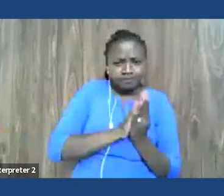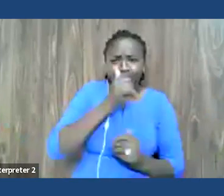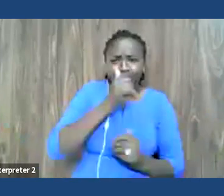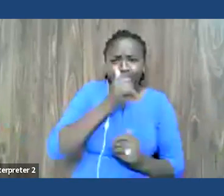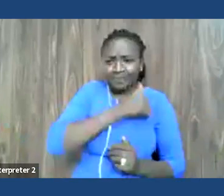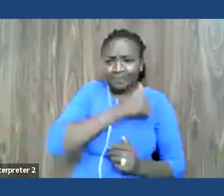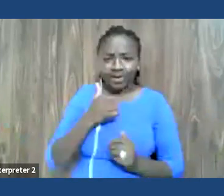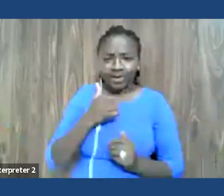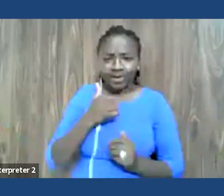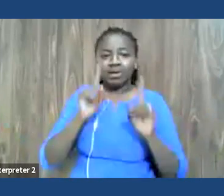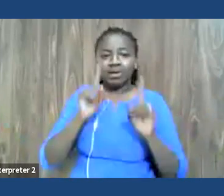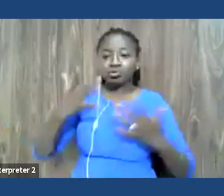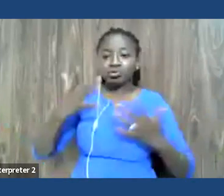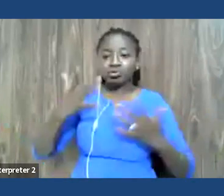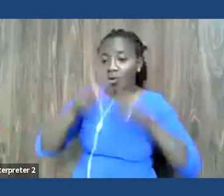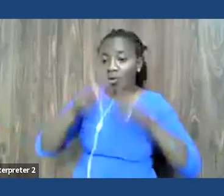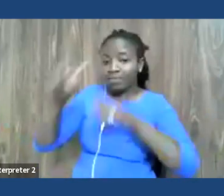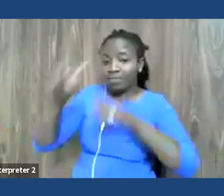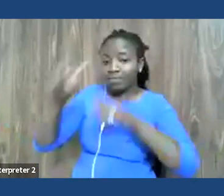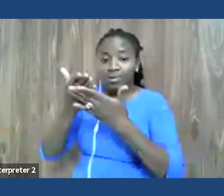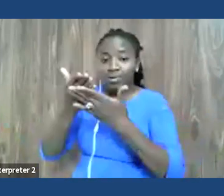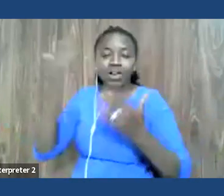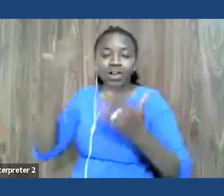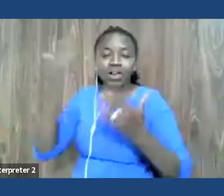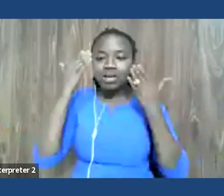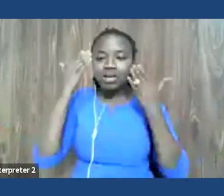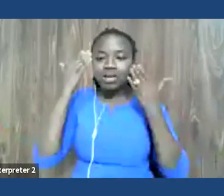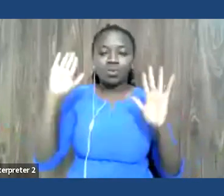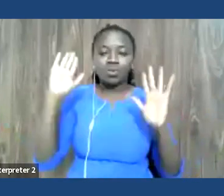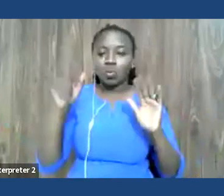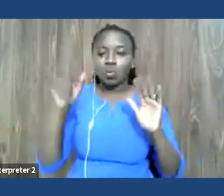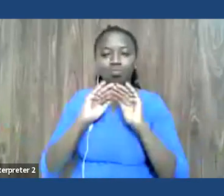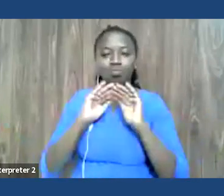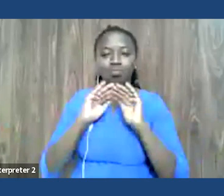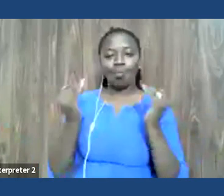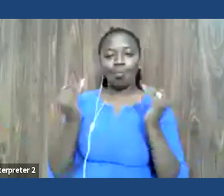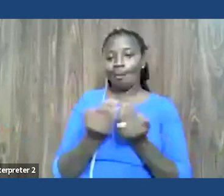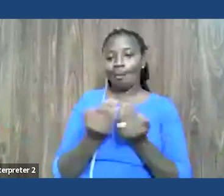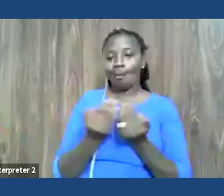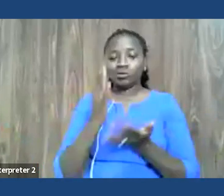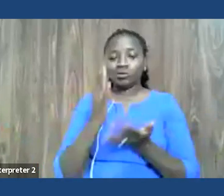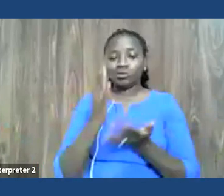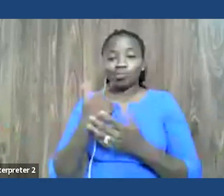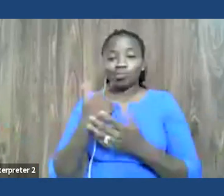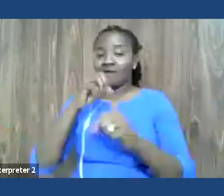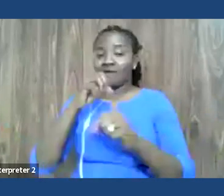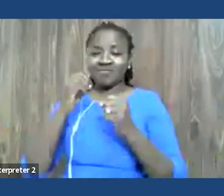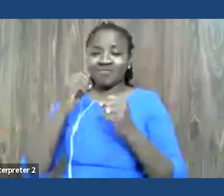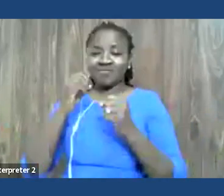And people don't -- it's moving so fast, there's so much innovation coming forward,